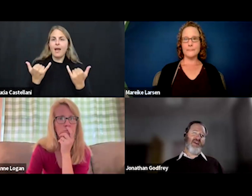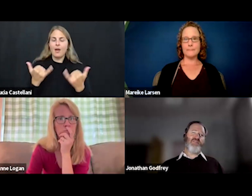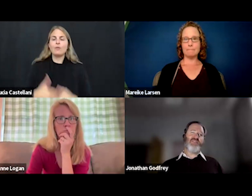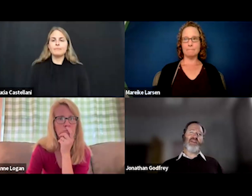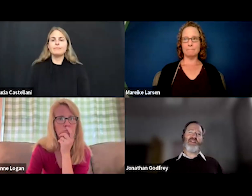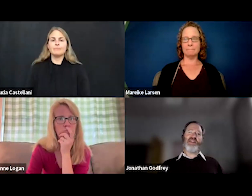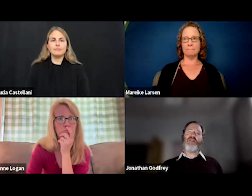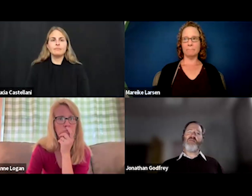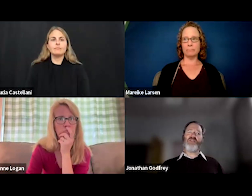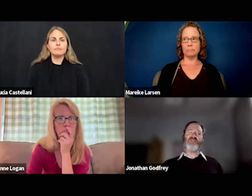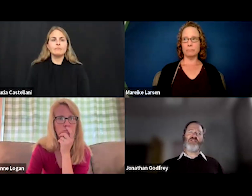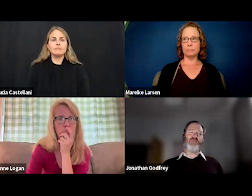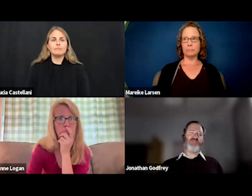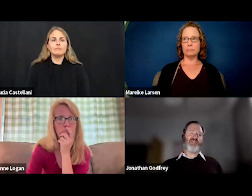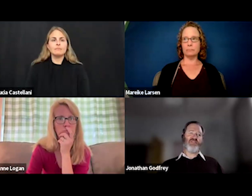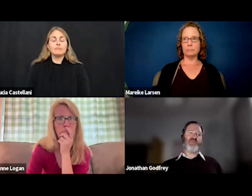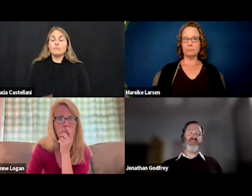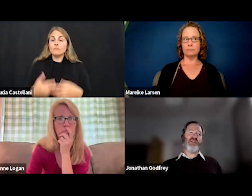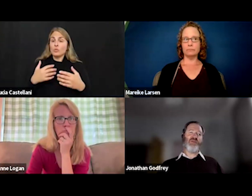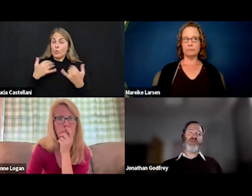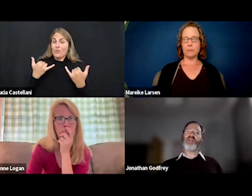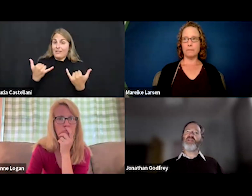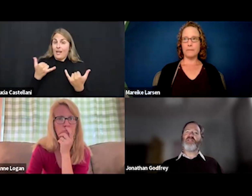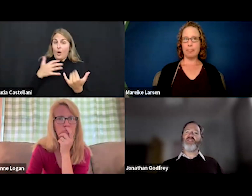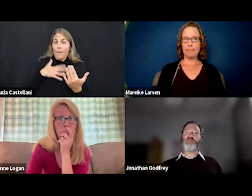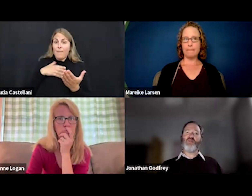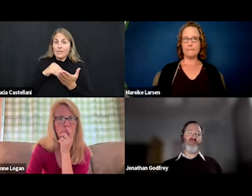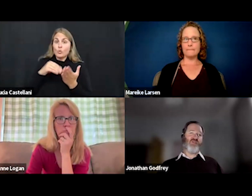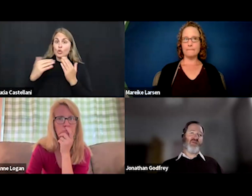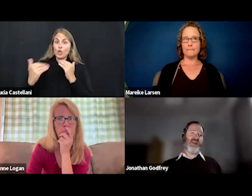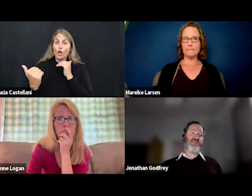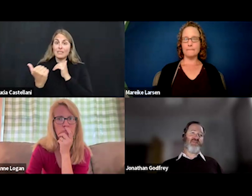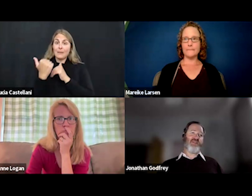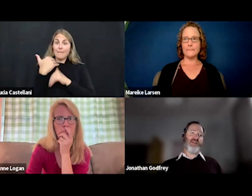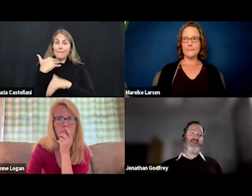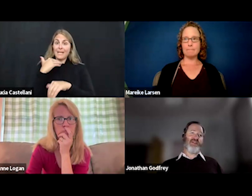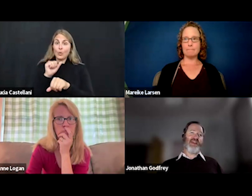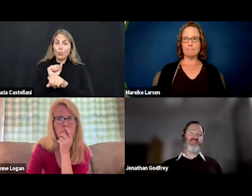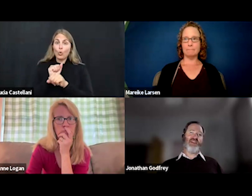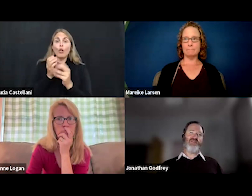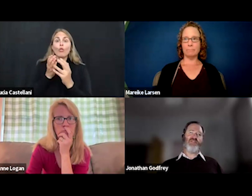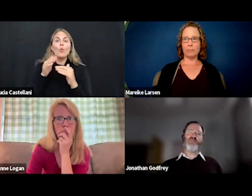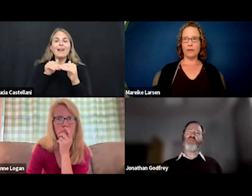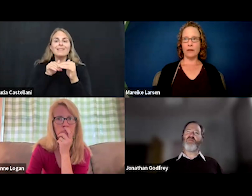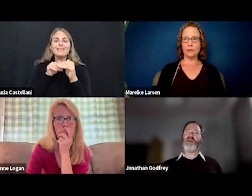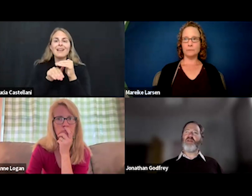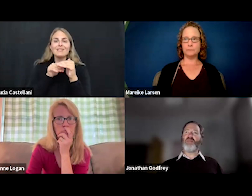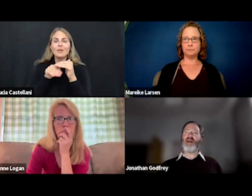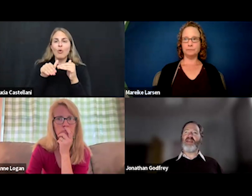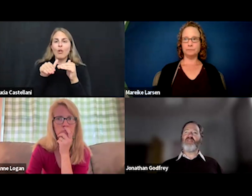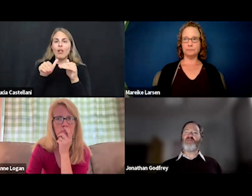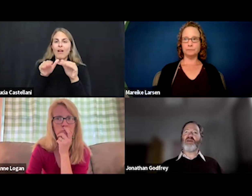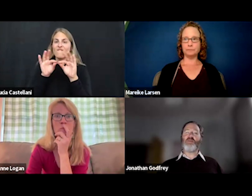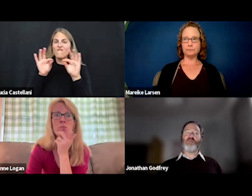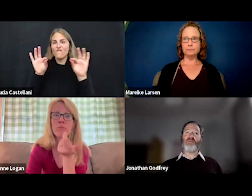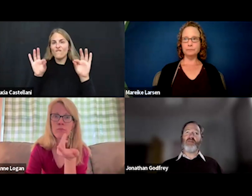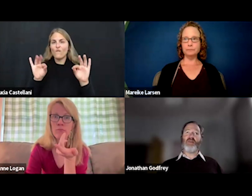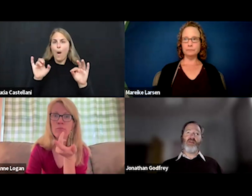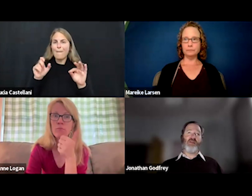I have to say that now that my students are submitting work in accessible formats, I actually have to do more of my own marking as well.